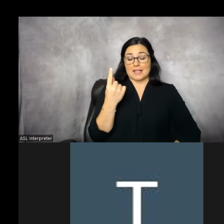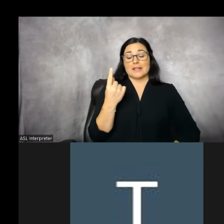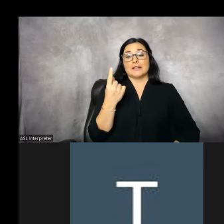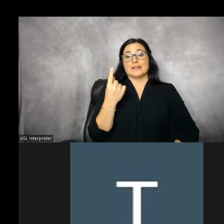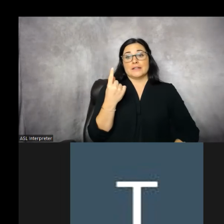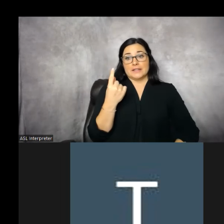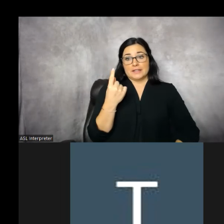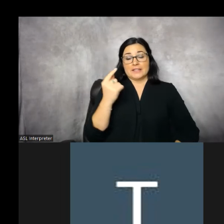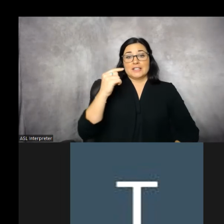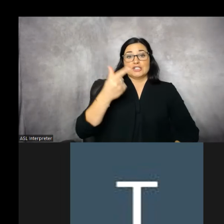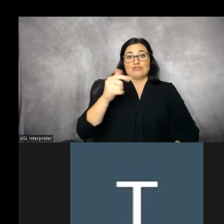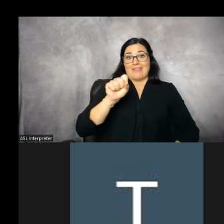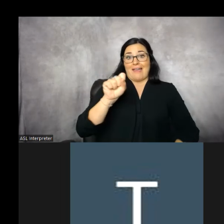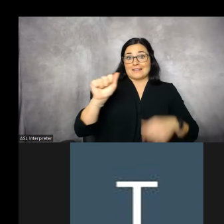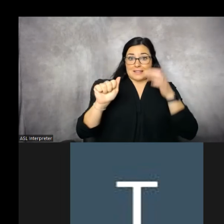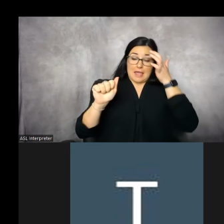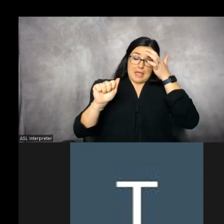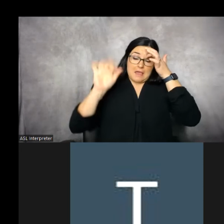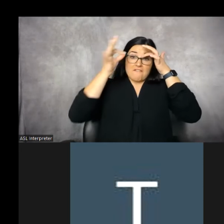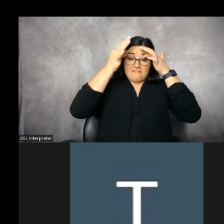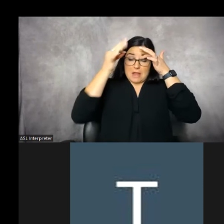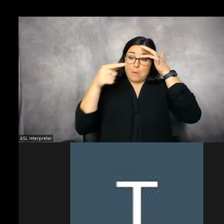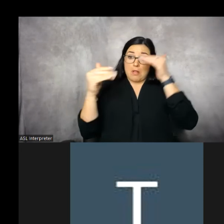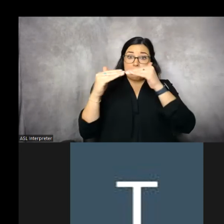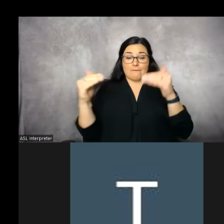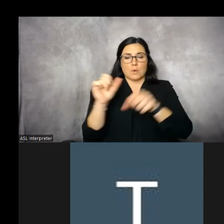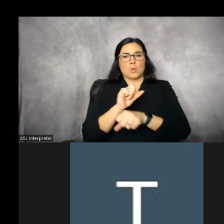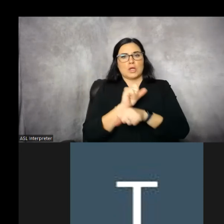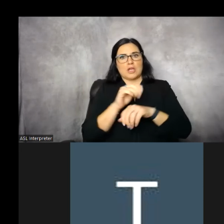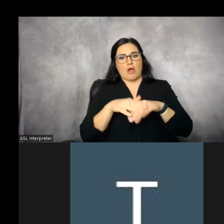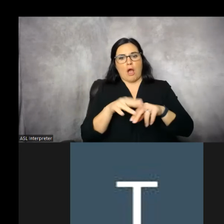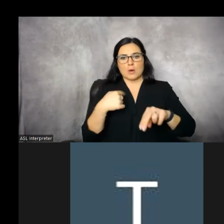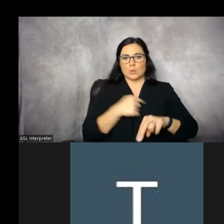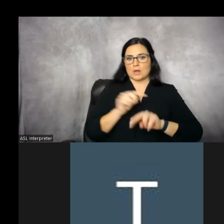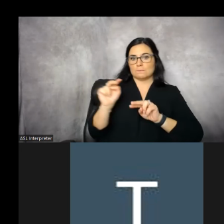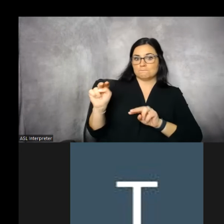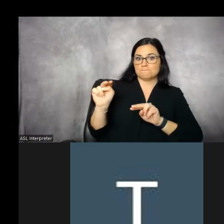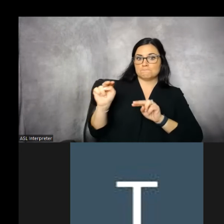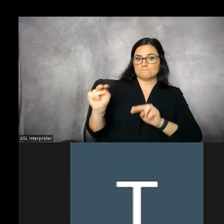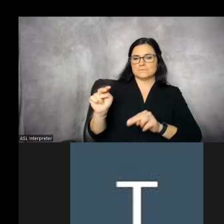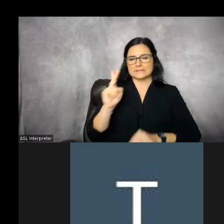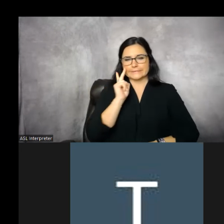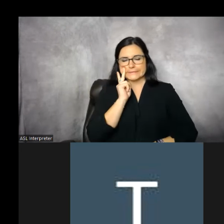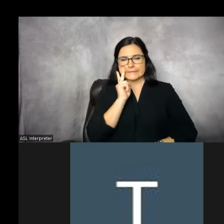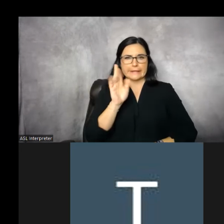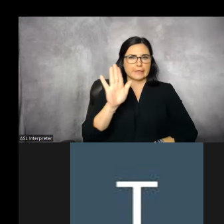at the federal level is working on, which we're watching closely to kind of see what their approach is for that.